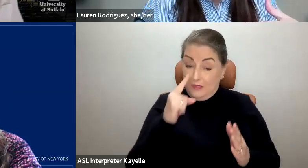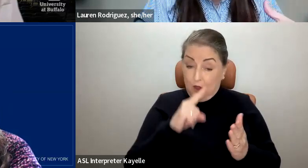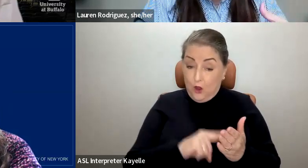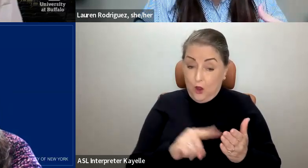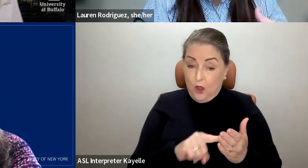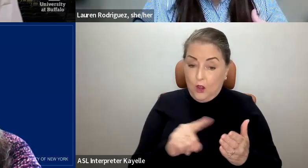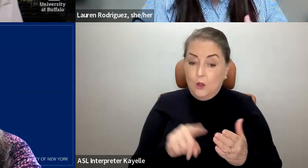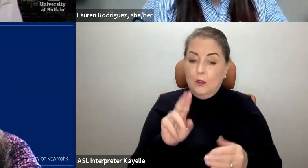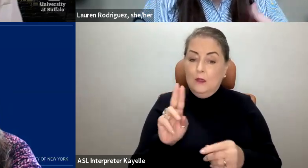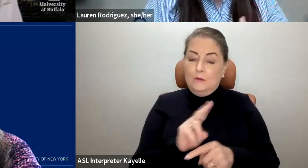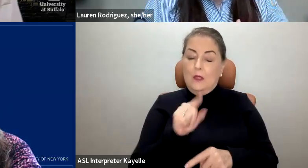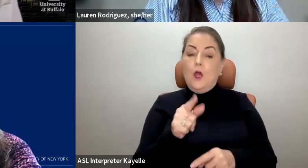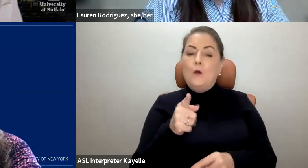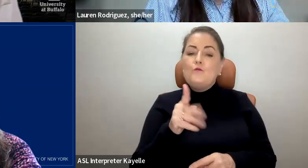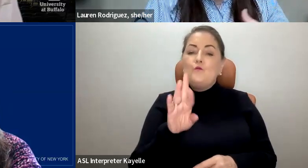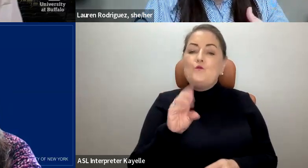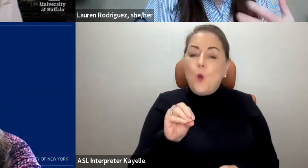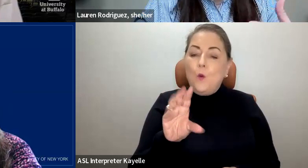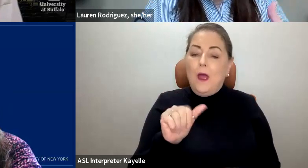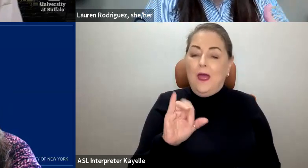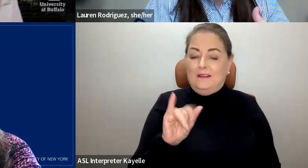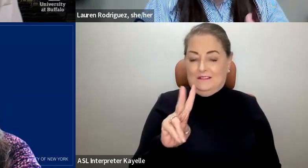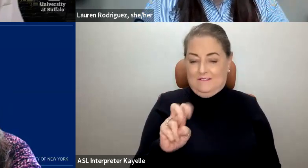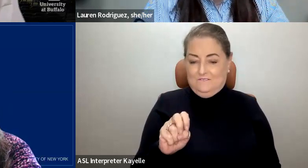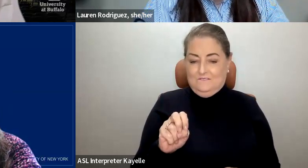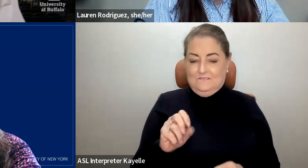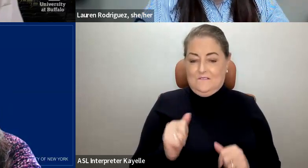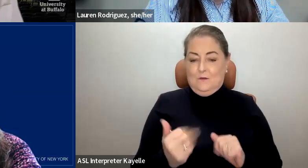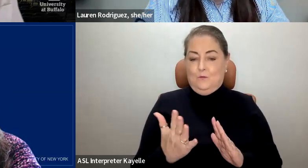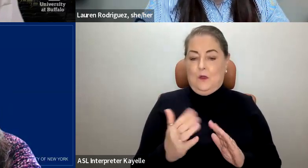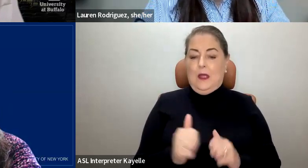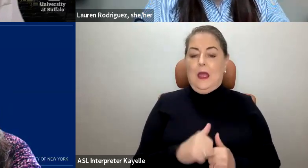approach of how Rebecca in her new role could work with faculty